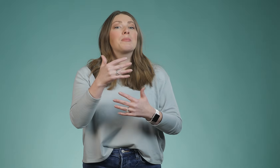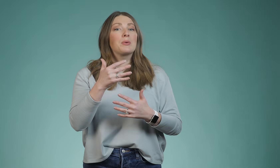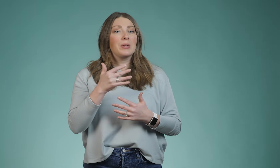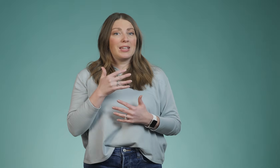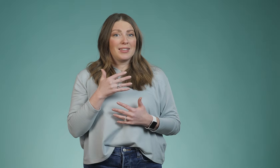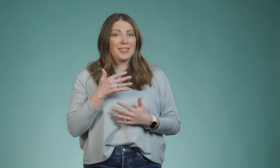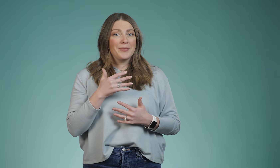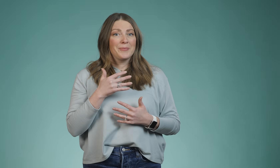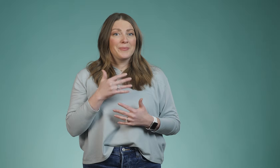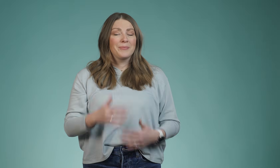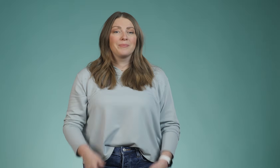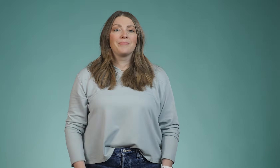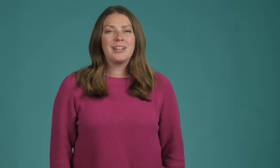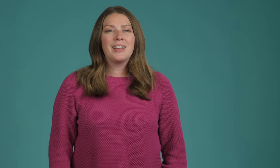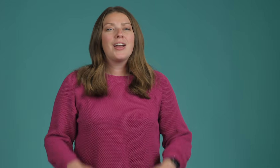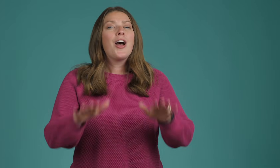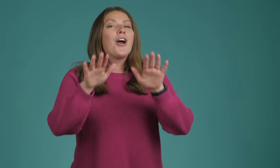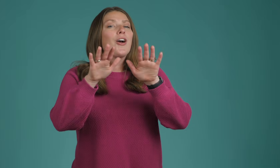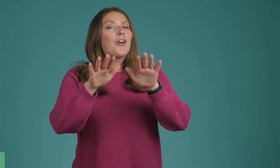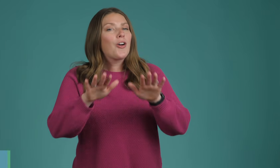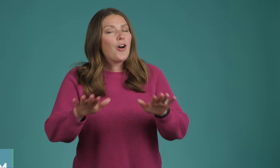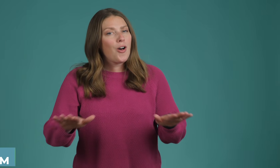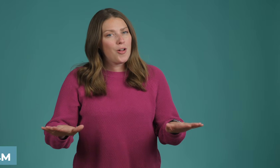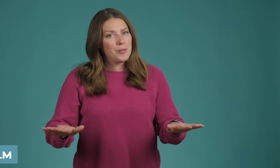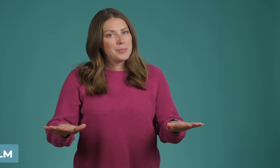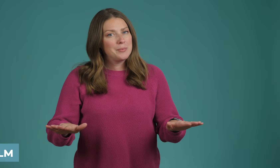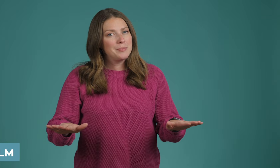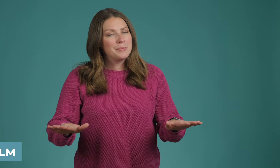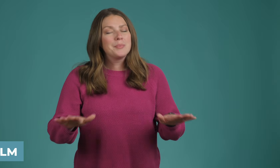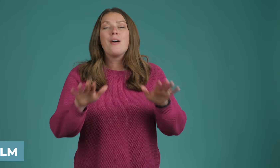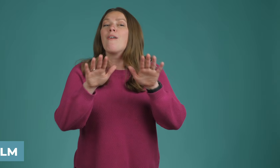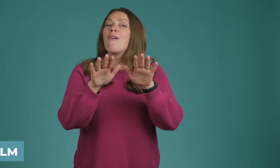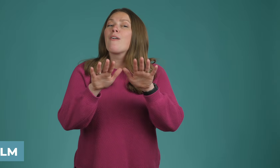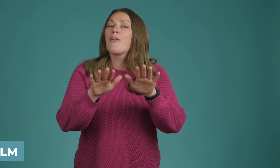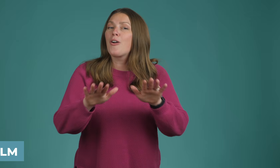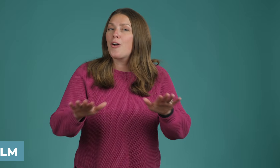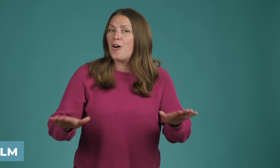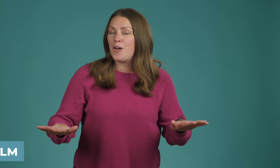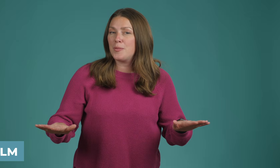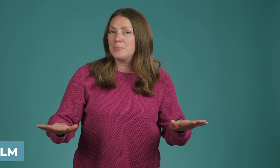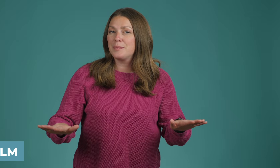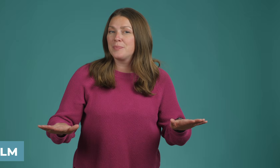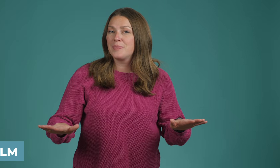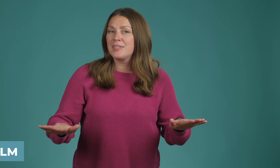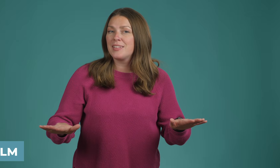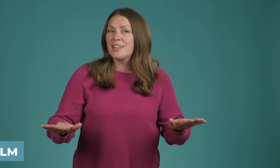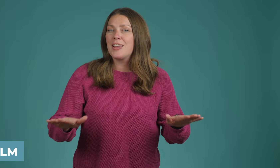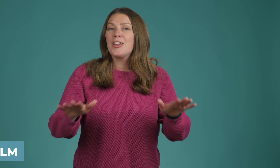Breathe. Calm.